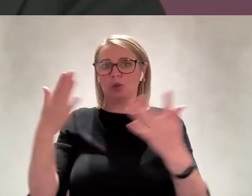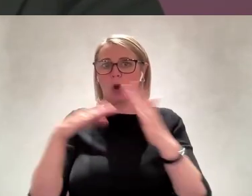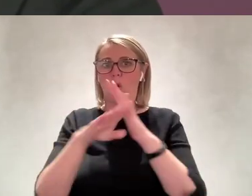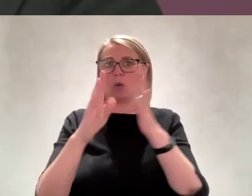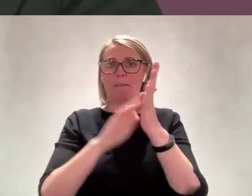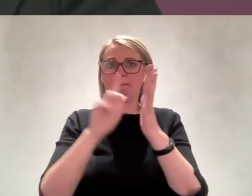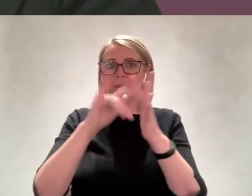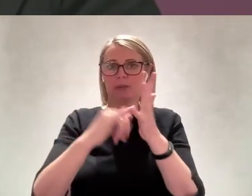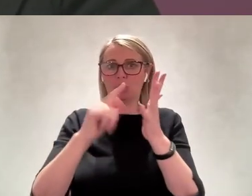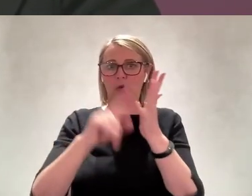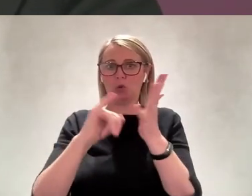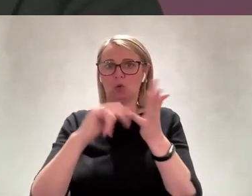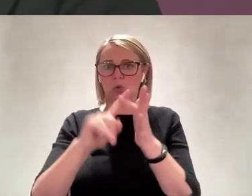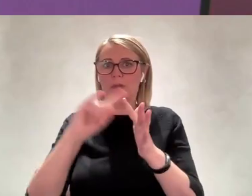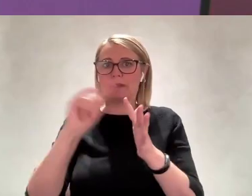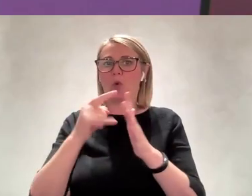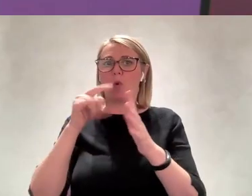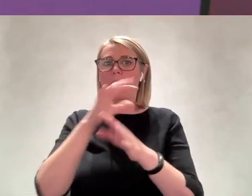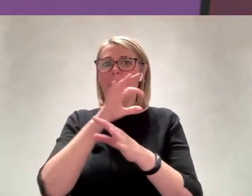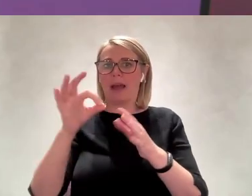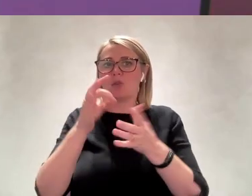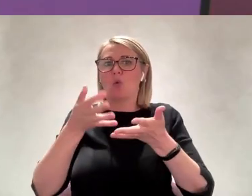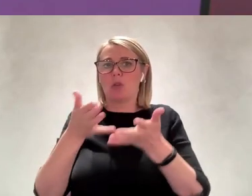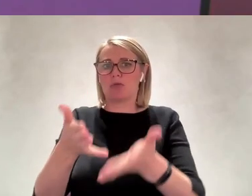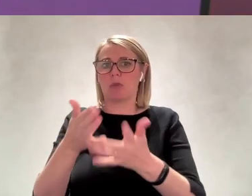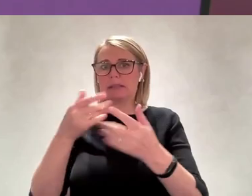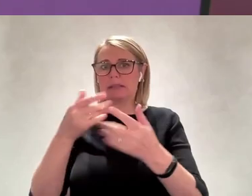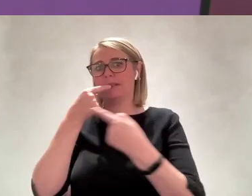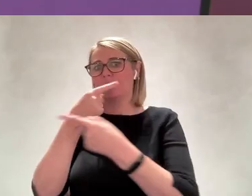resulting from AI use? Thanks, Linda.